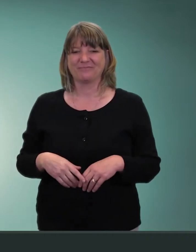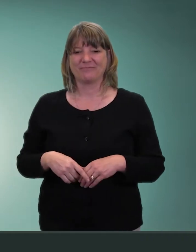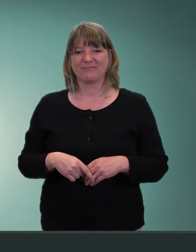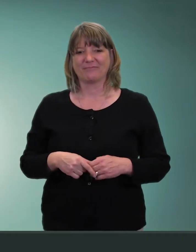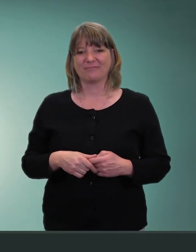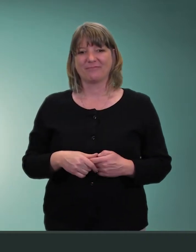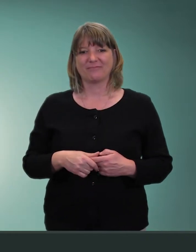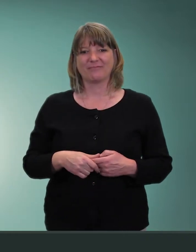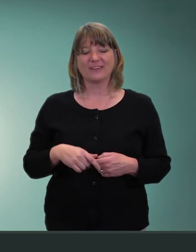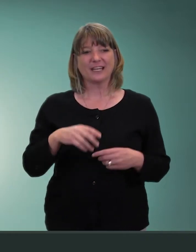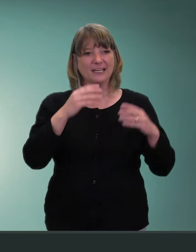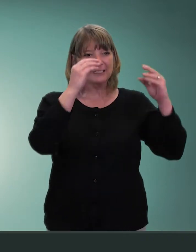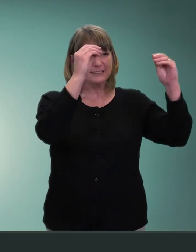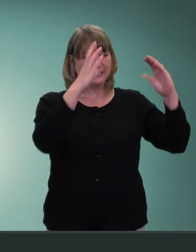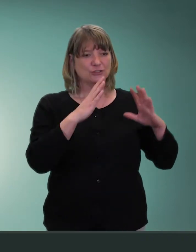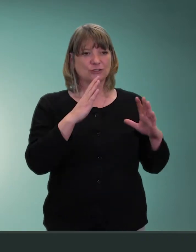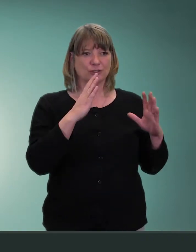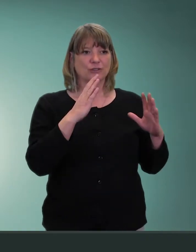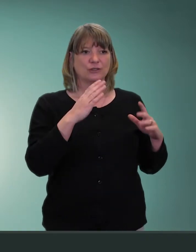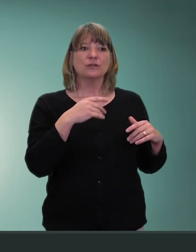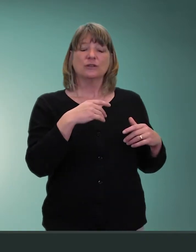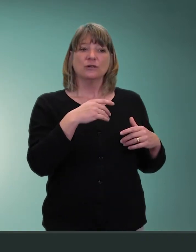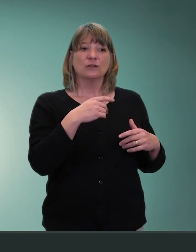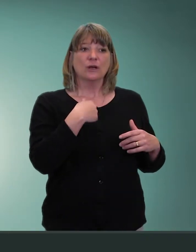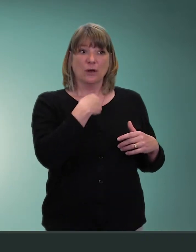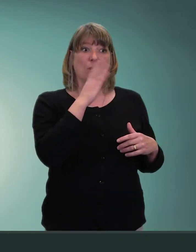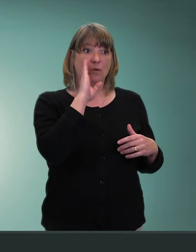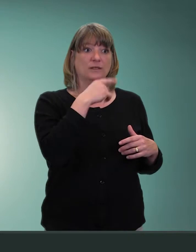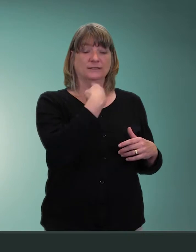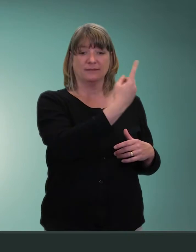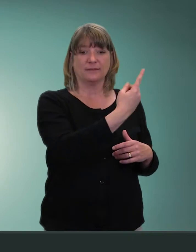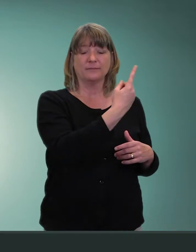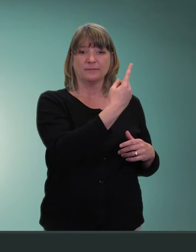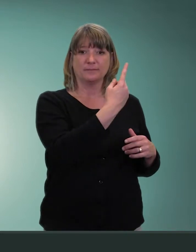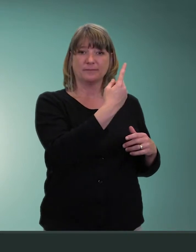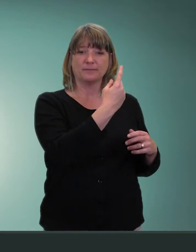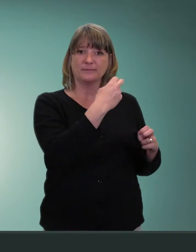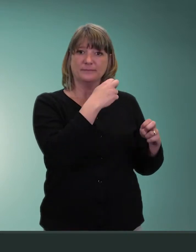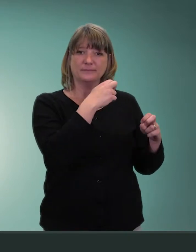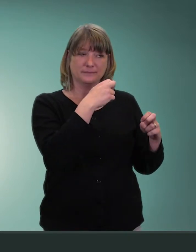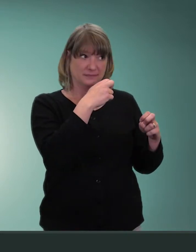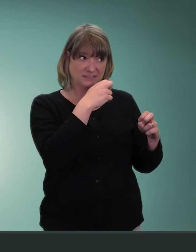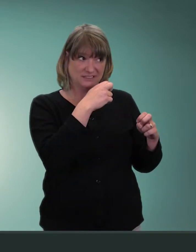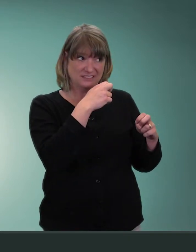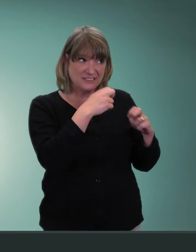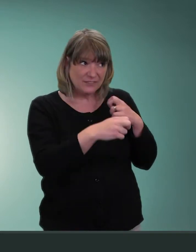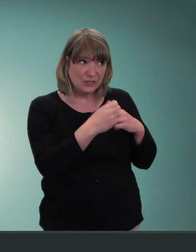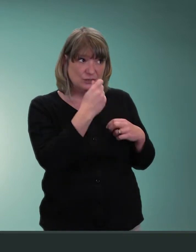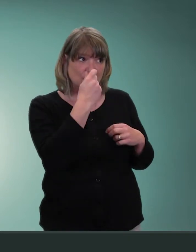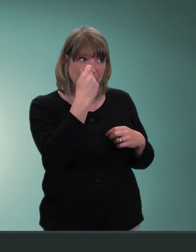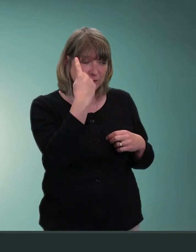I would tell a teacher that it is difficult to understand